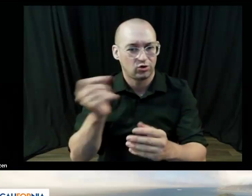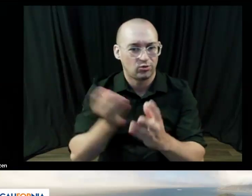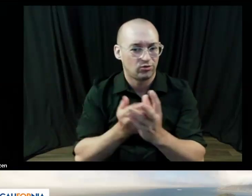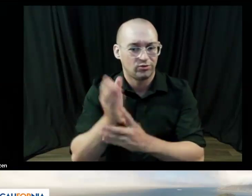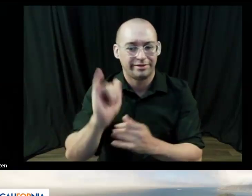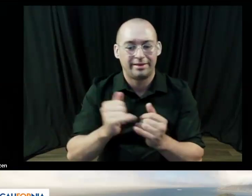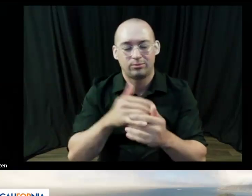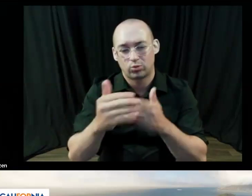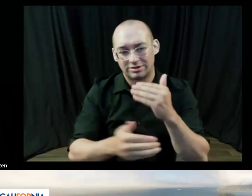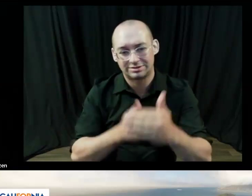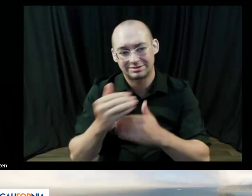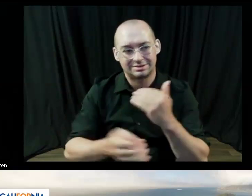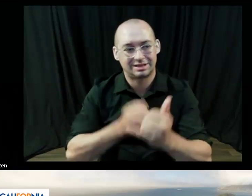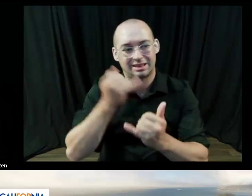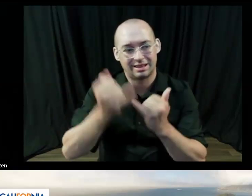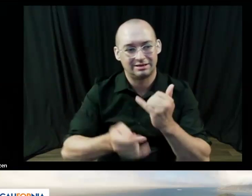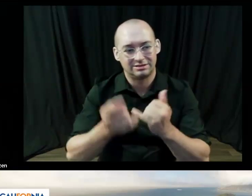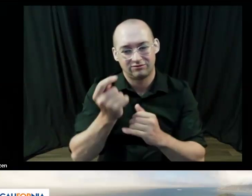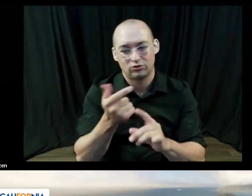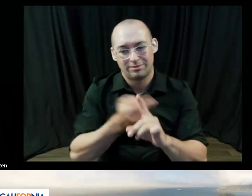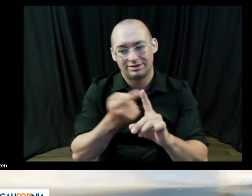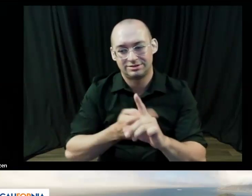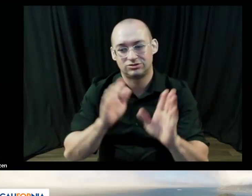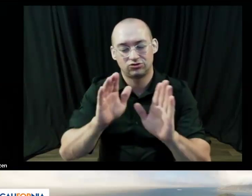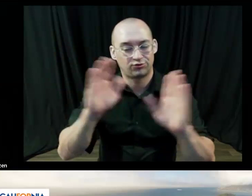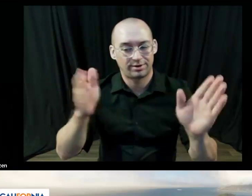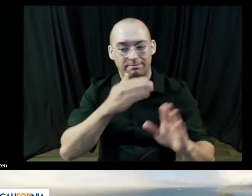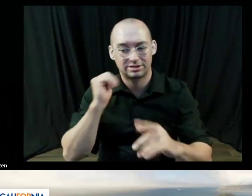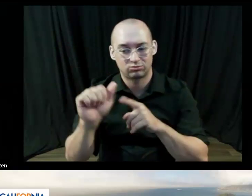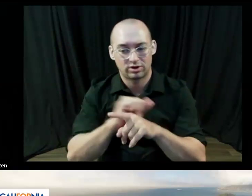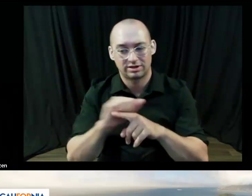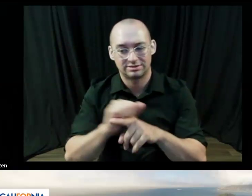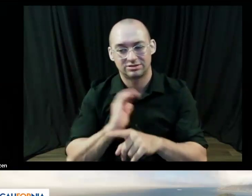and I would say, there's some great best practices that we can take from that application,